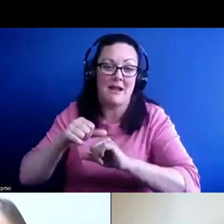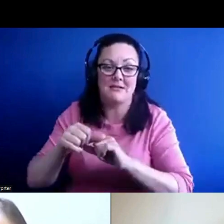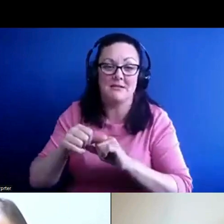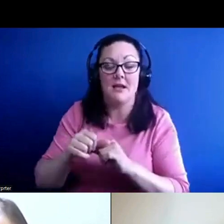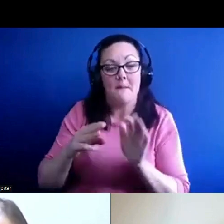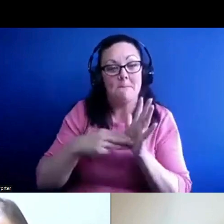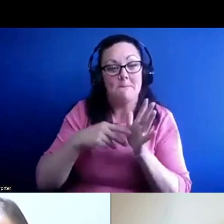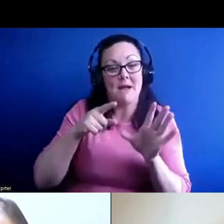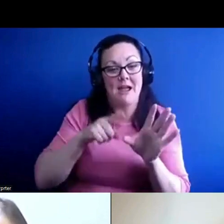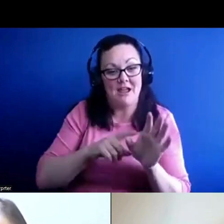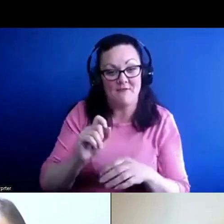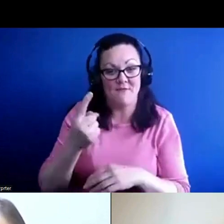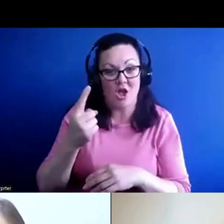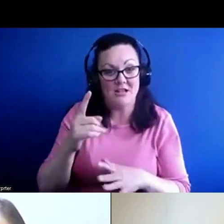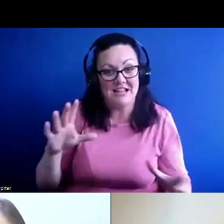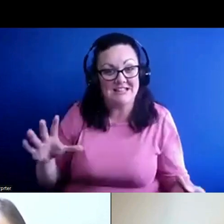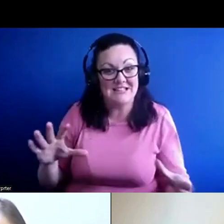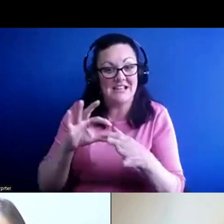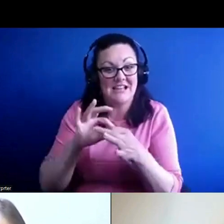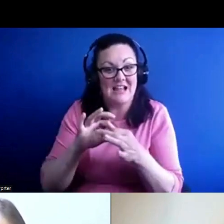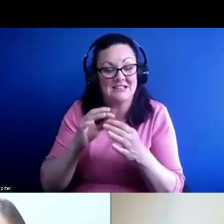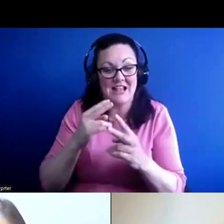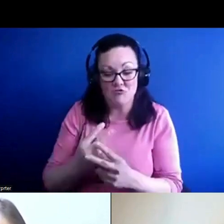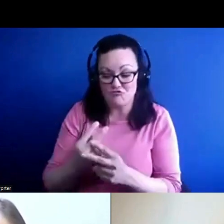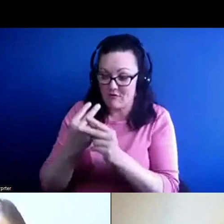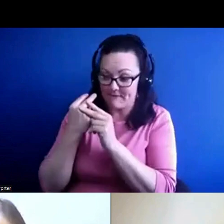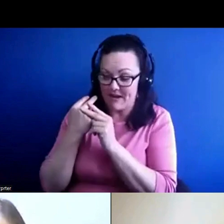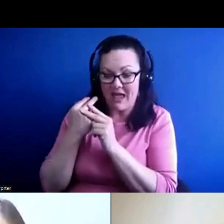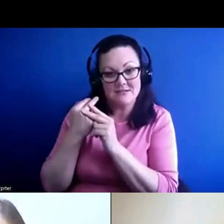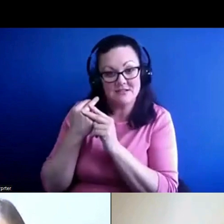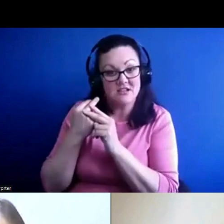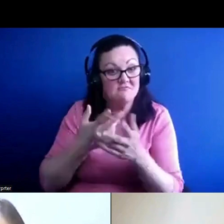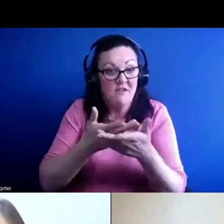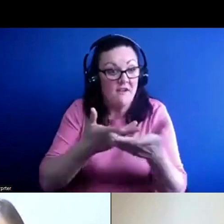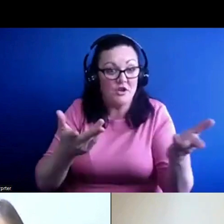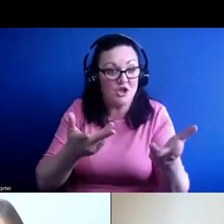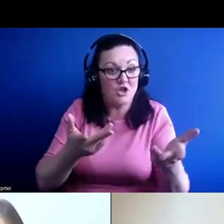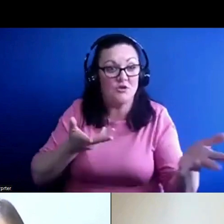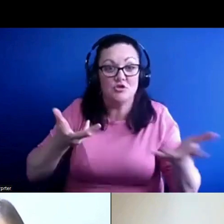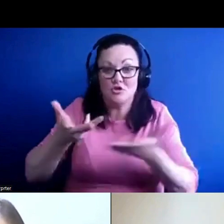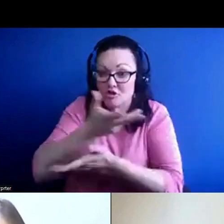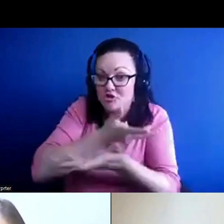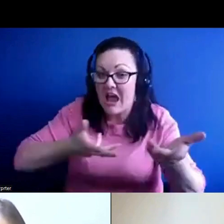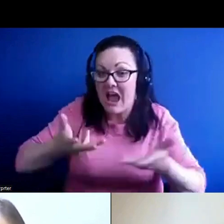Connect and Reflect which invites you to chat and ask questions about each other without any other